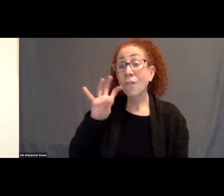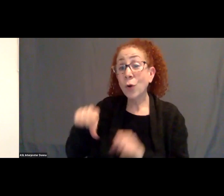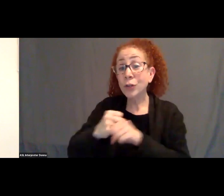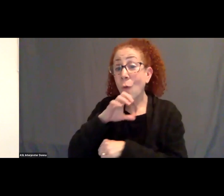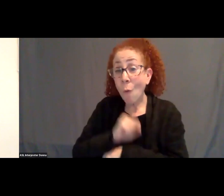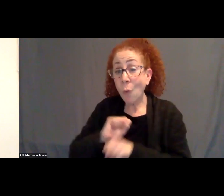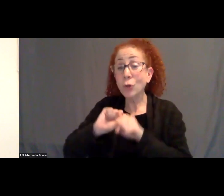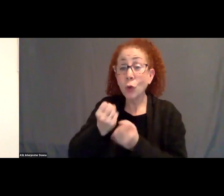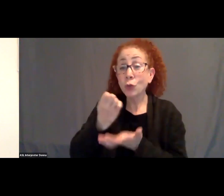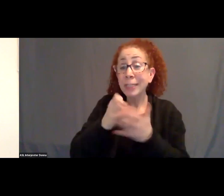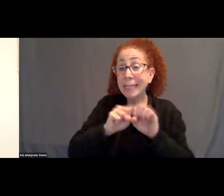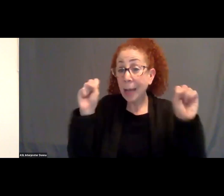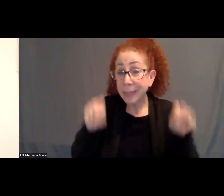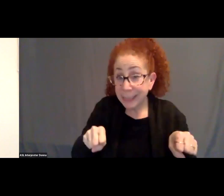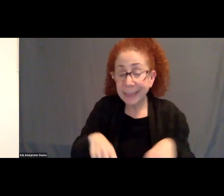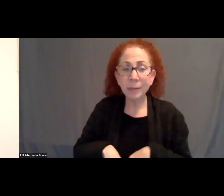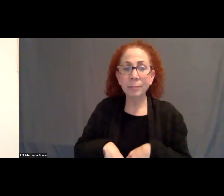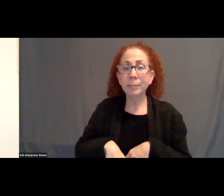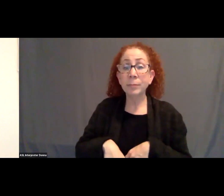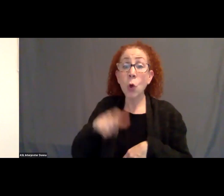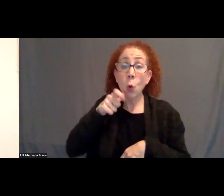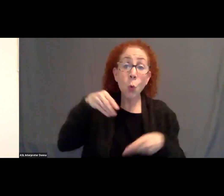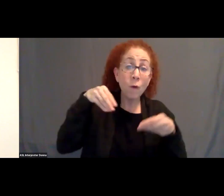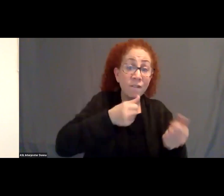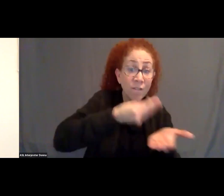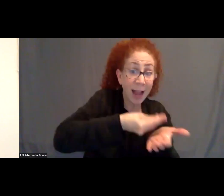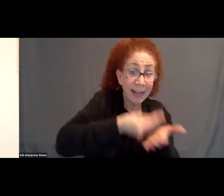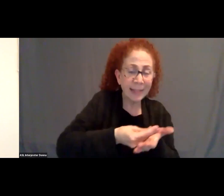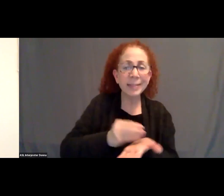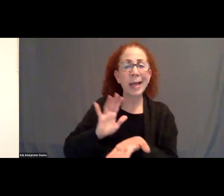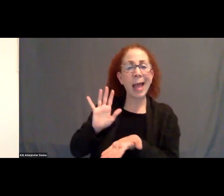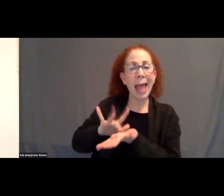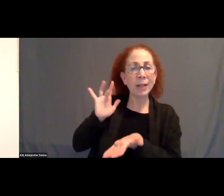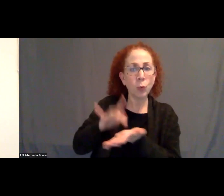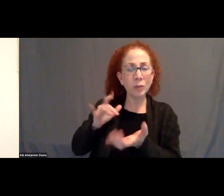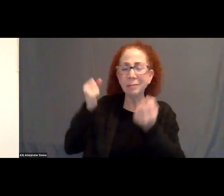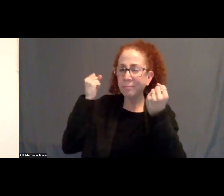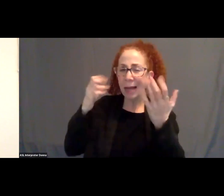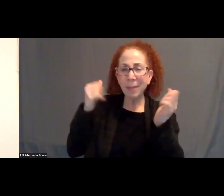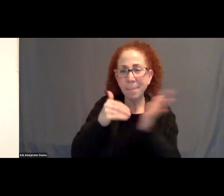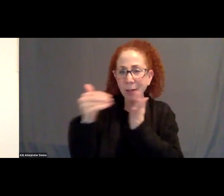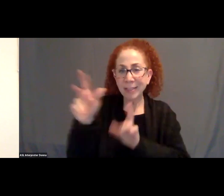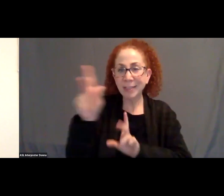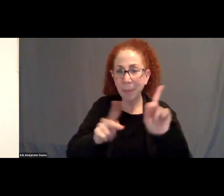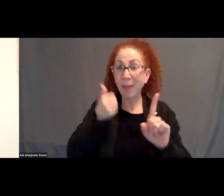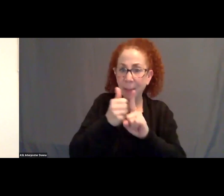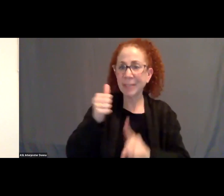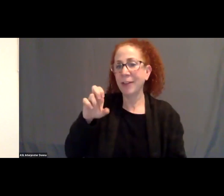system financed by the continuous exploitation of millions of enslaved people, gradually morphing